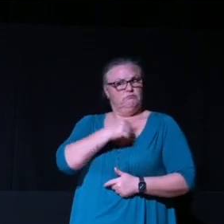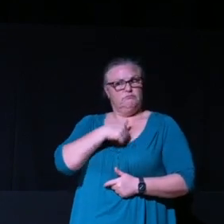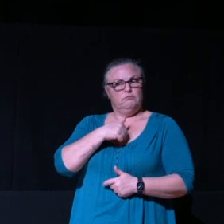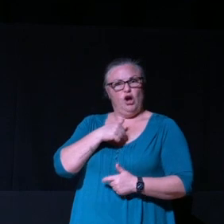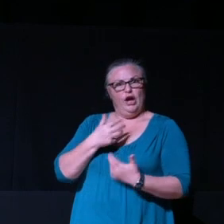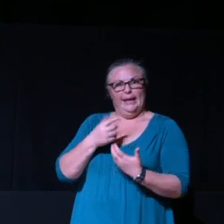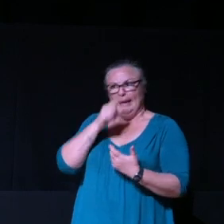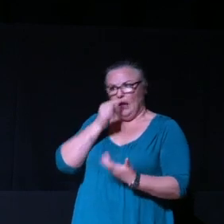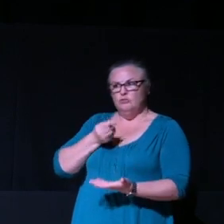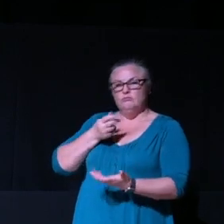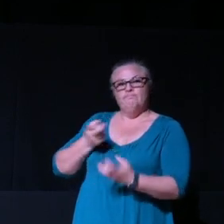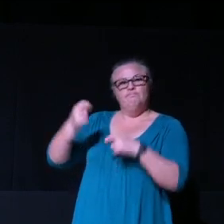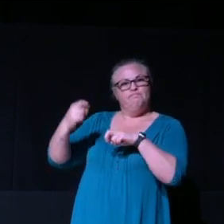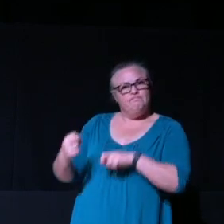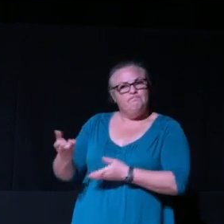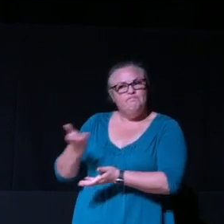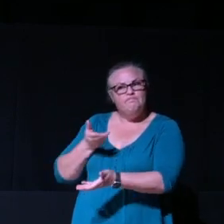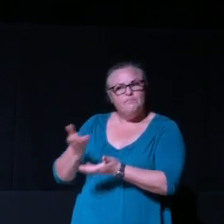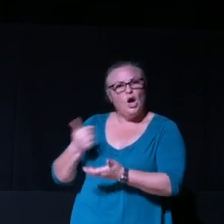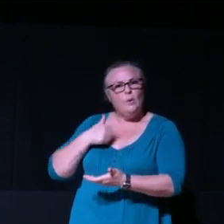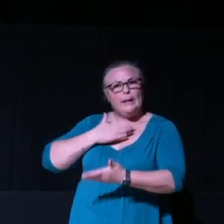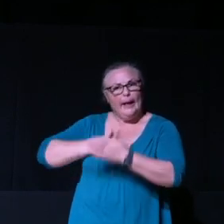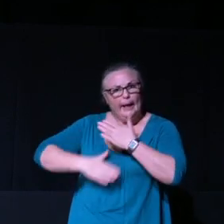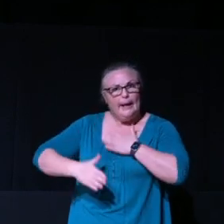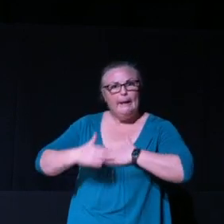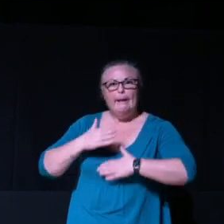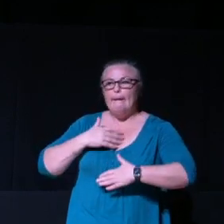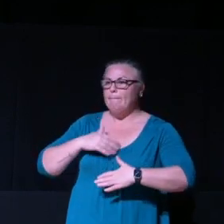And I was able to do it sort of calmly and rationally. But I know that these